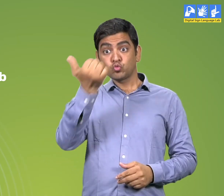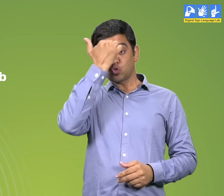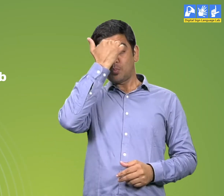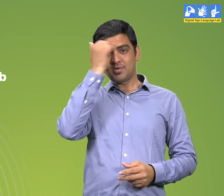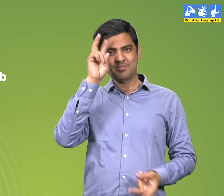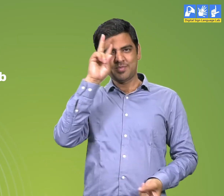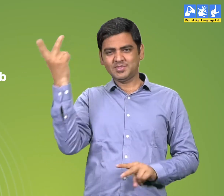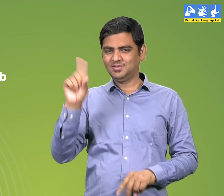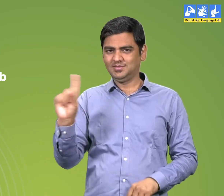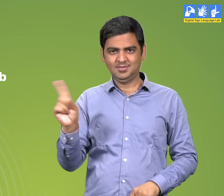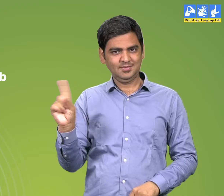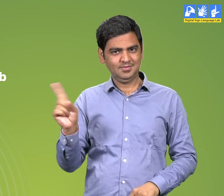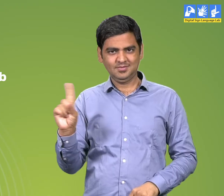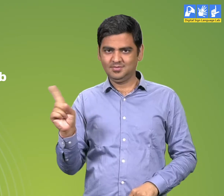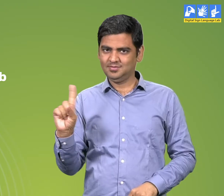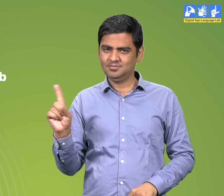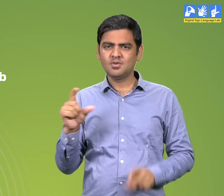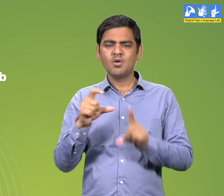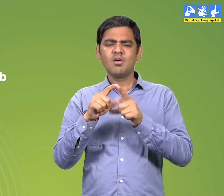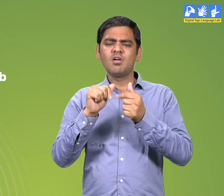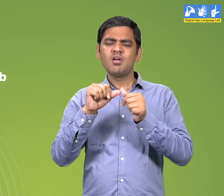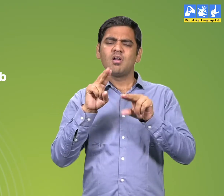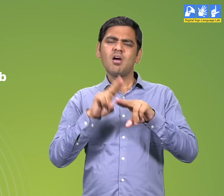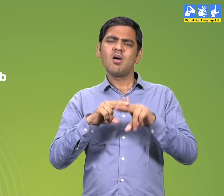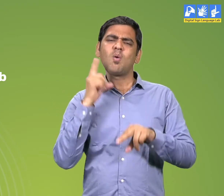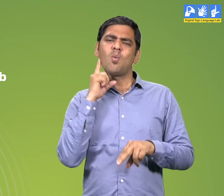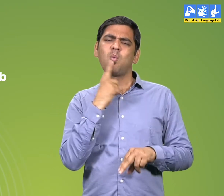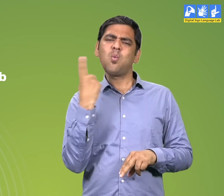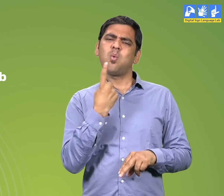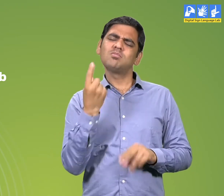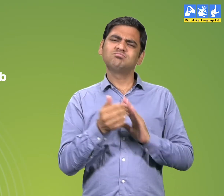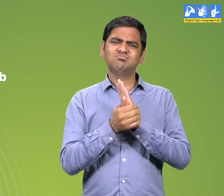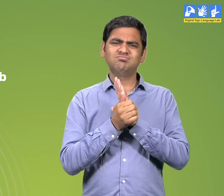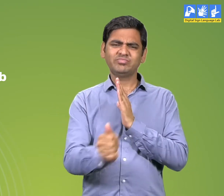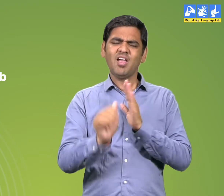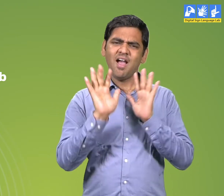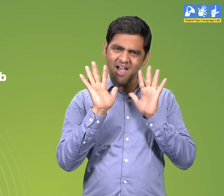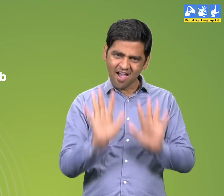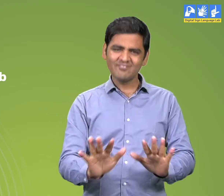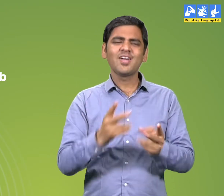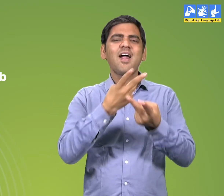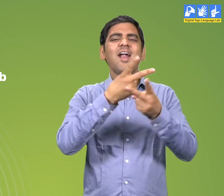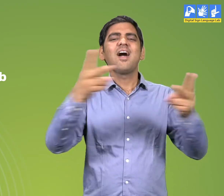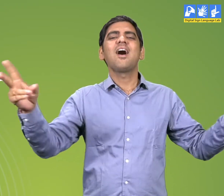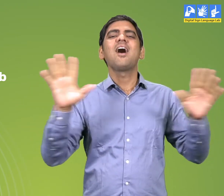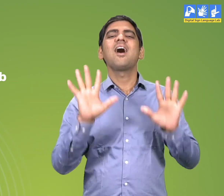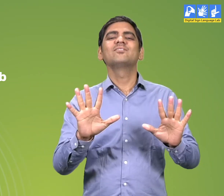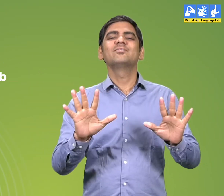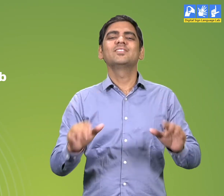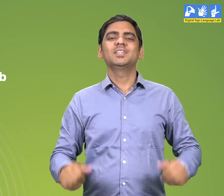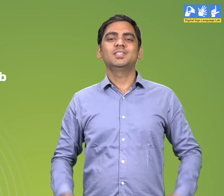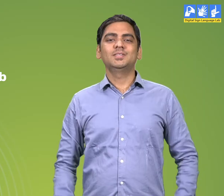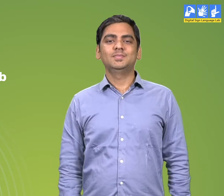Using dumb is inappropriate and Deaf is the preferred term.